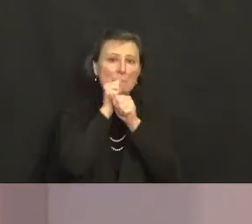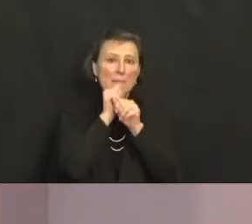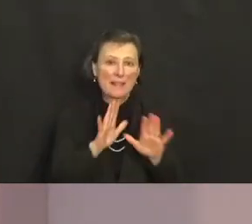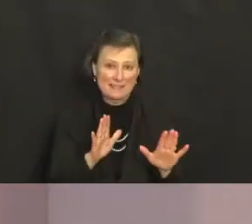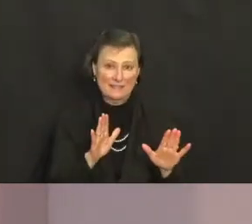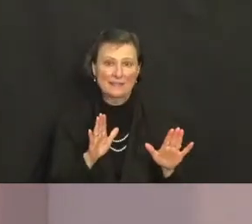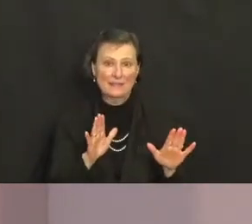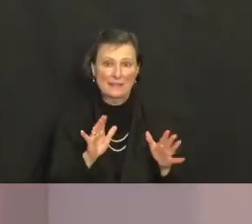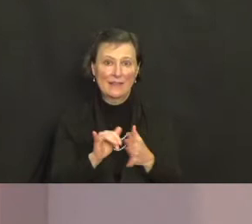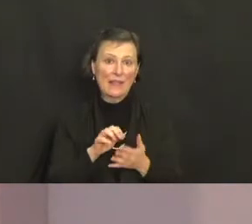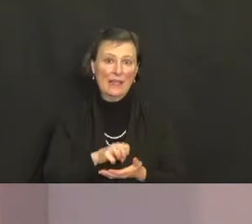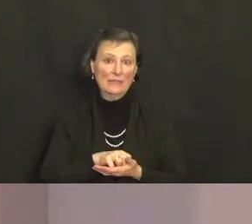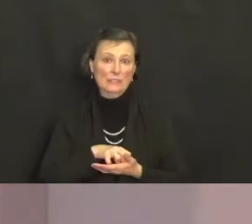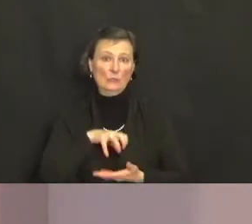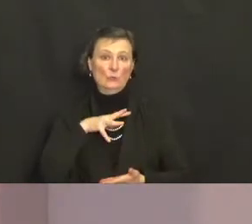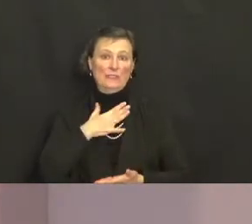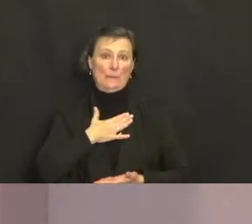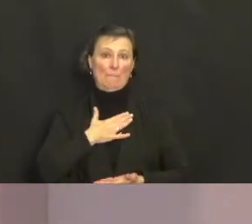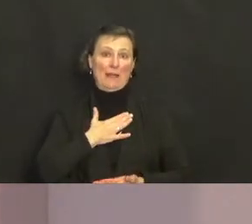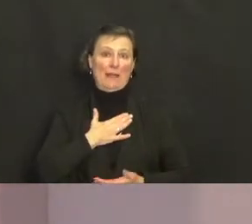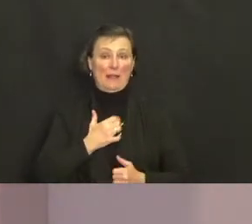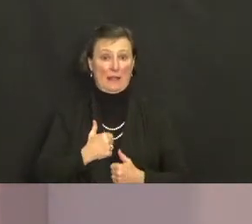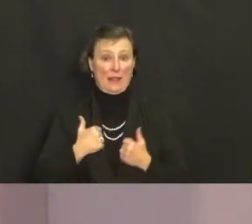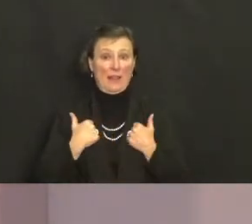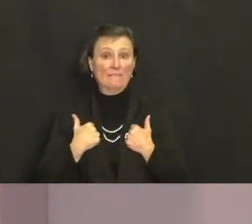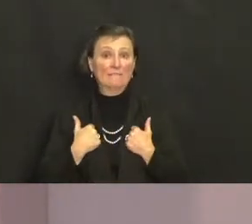that enrich my life.